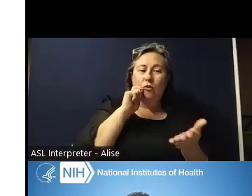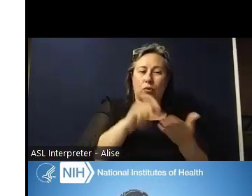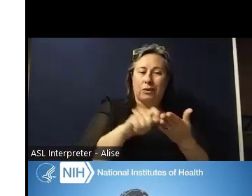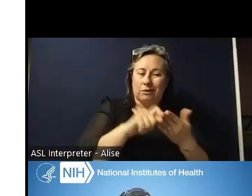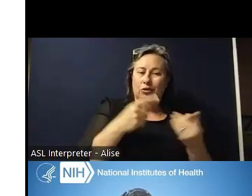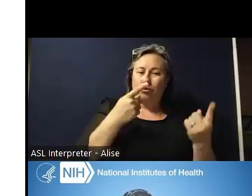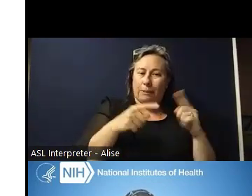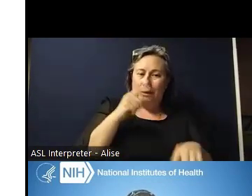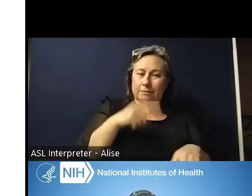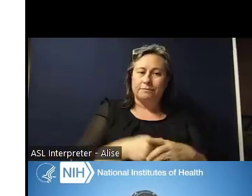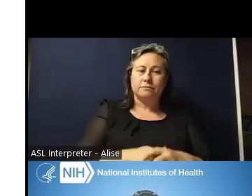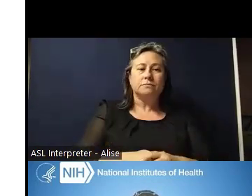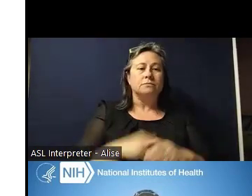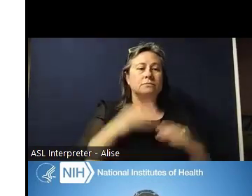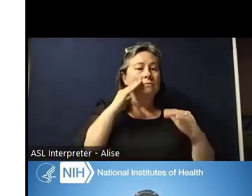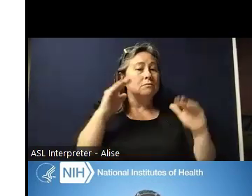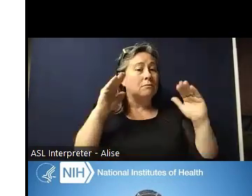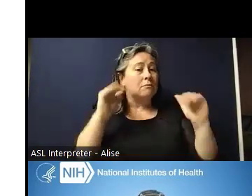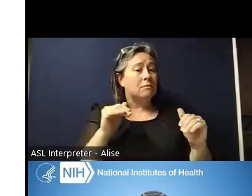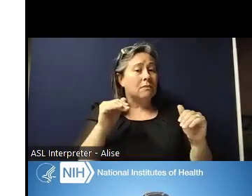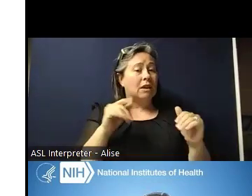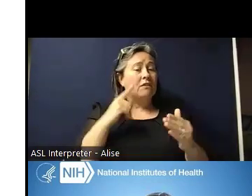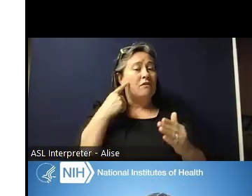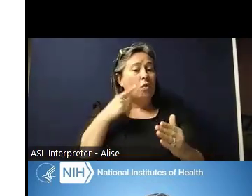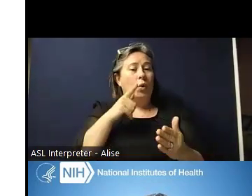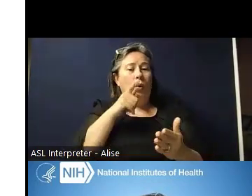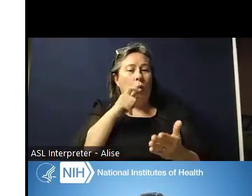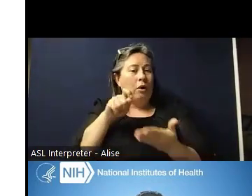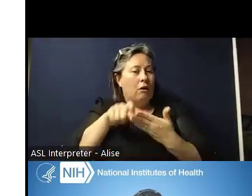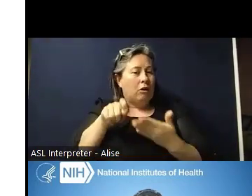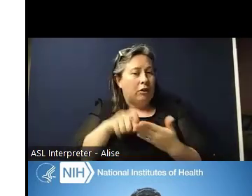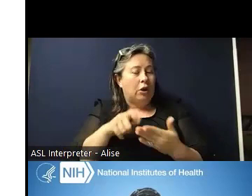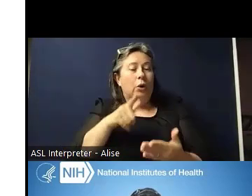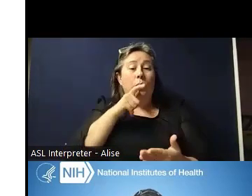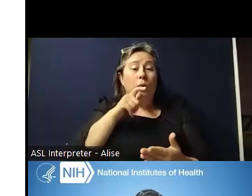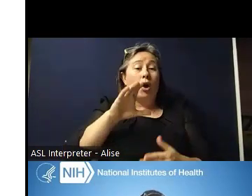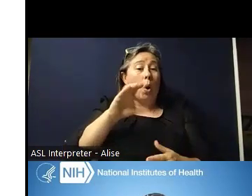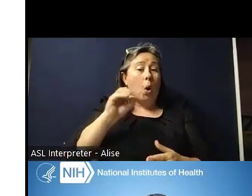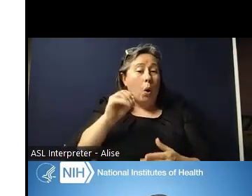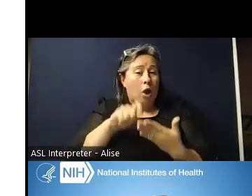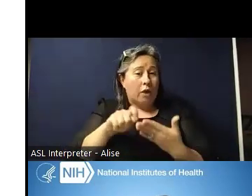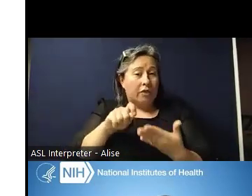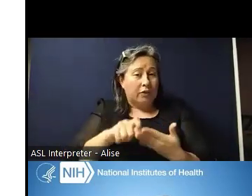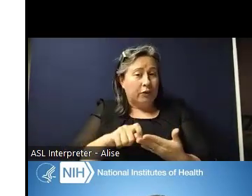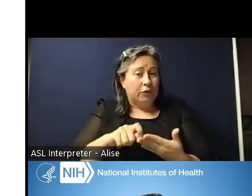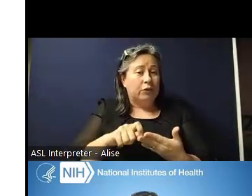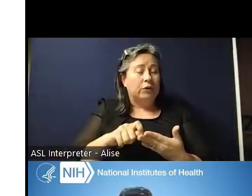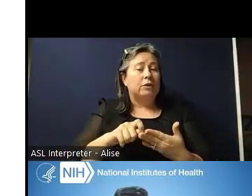Expectations for authorship and co-authorship on publications and provisions regarding the property